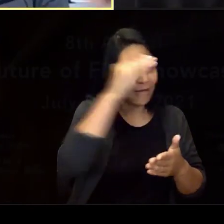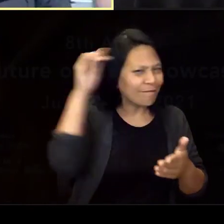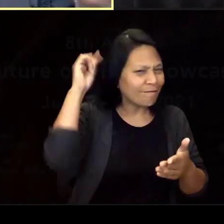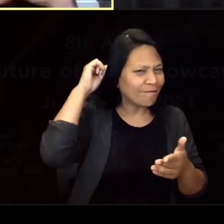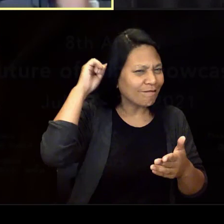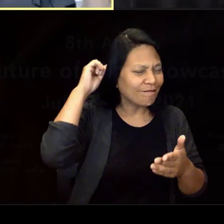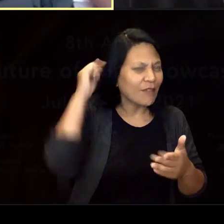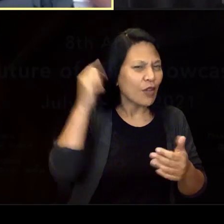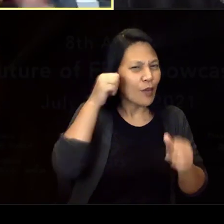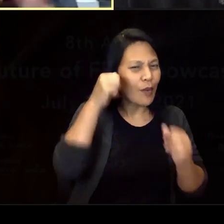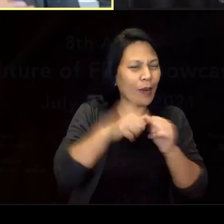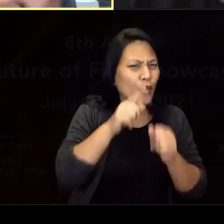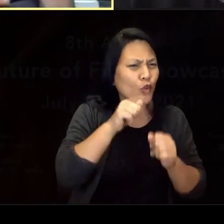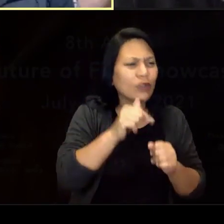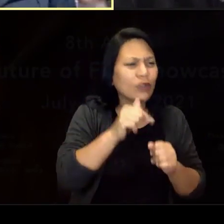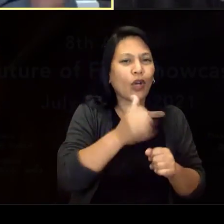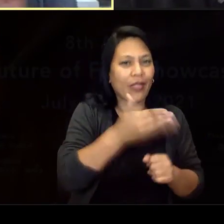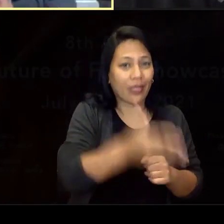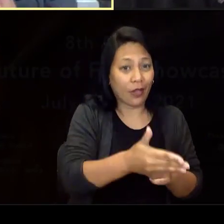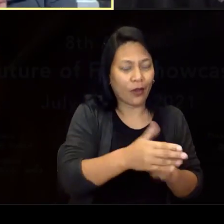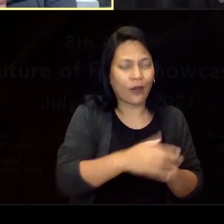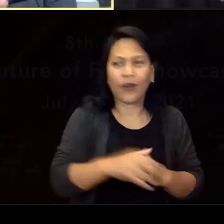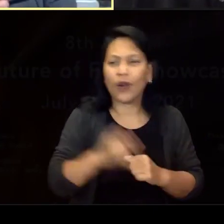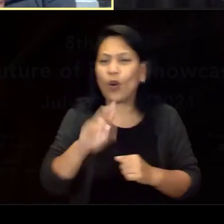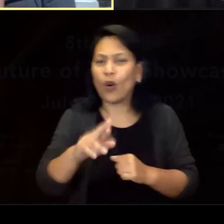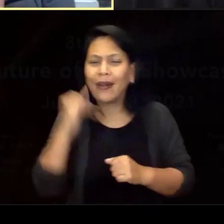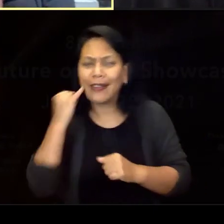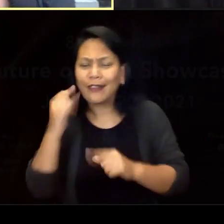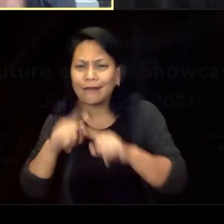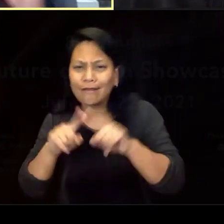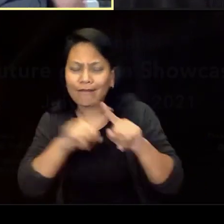Like keeping in mind all of these different things to make sure that you're